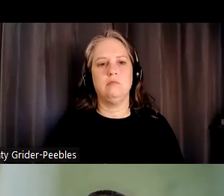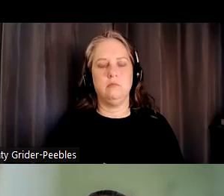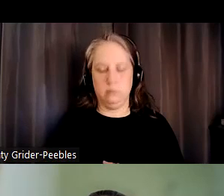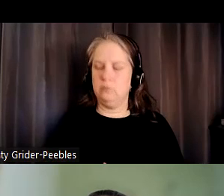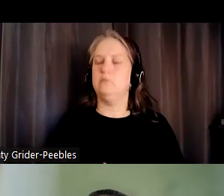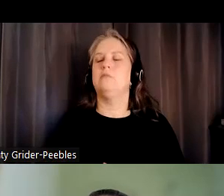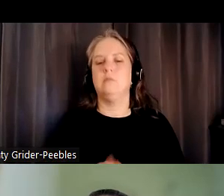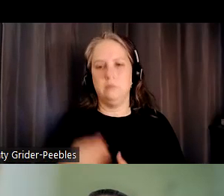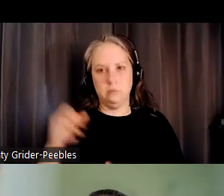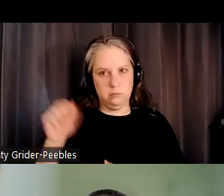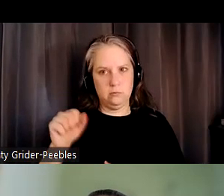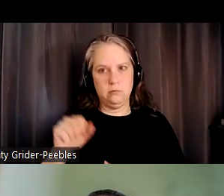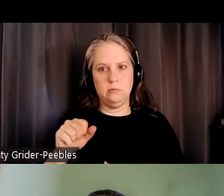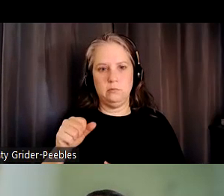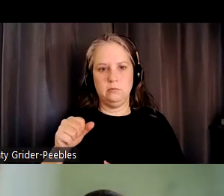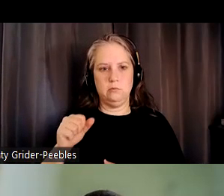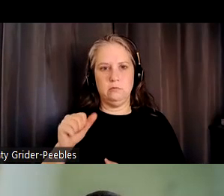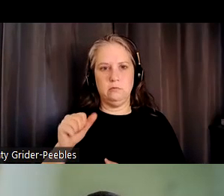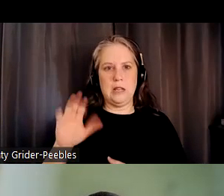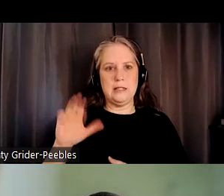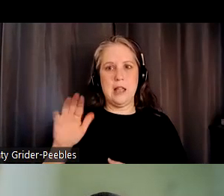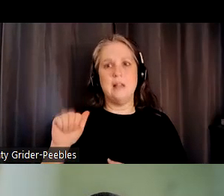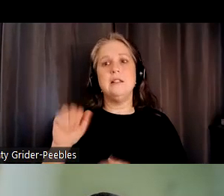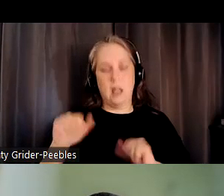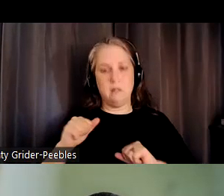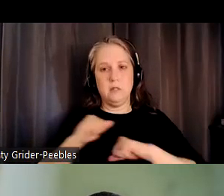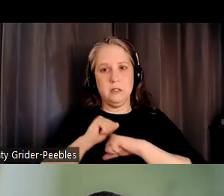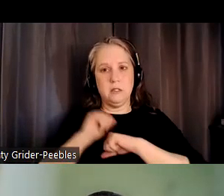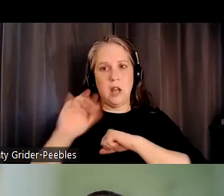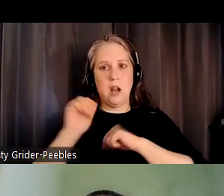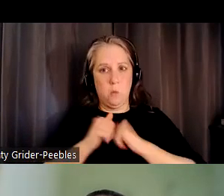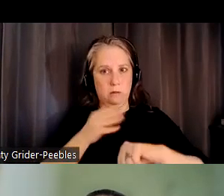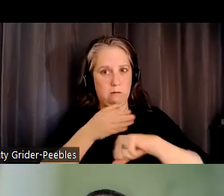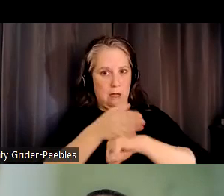We can send those in our follow up with other resources as well.